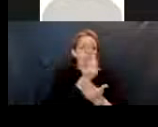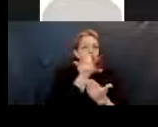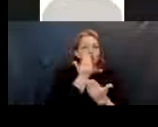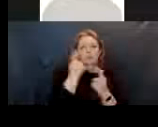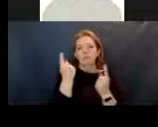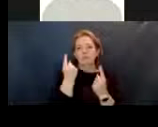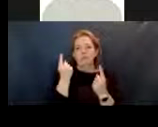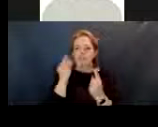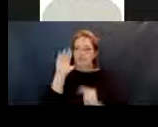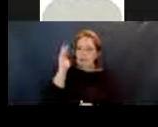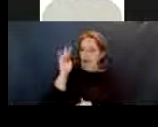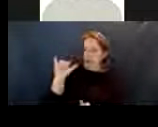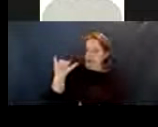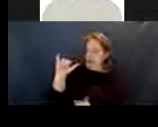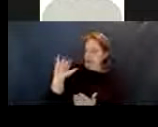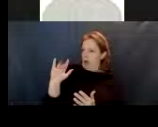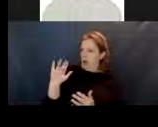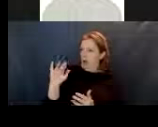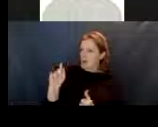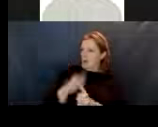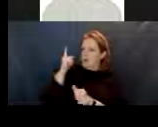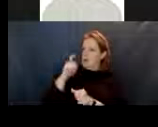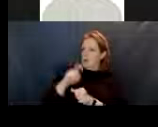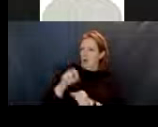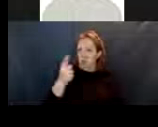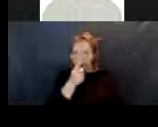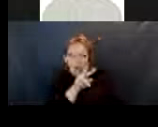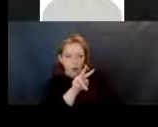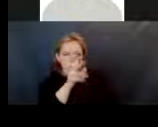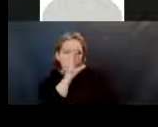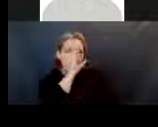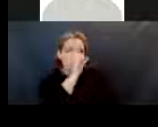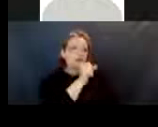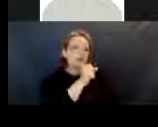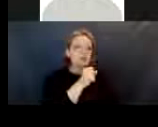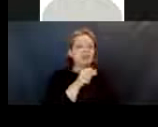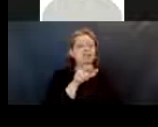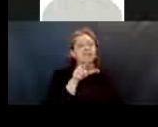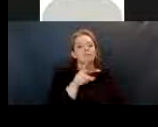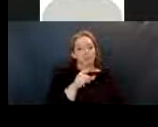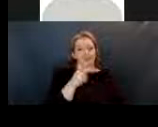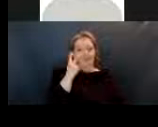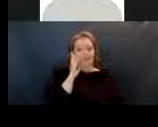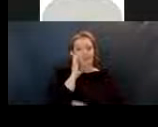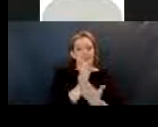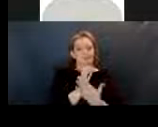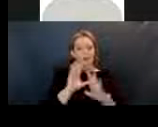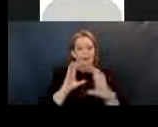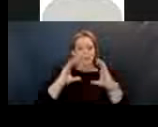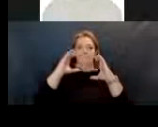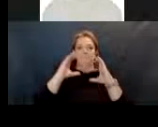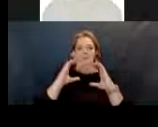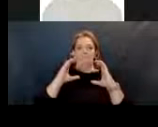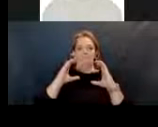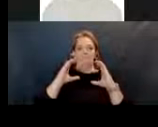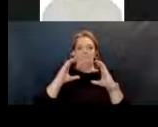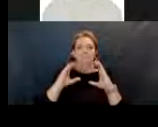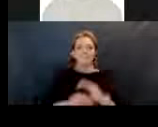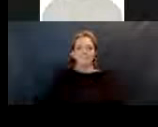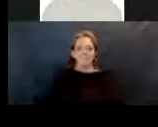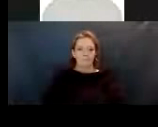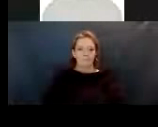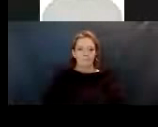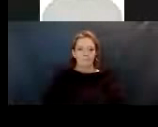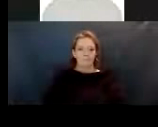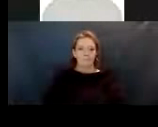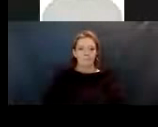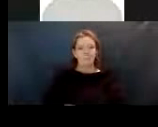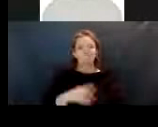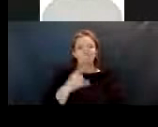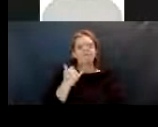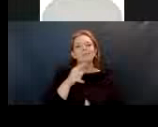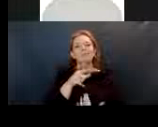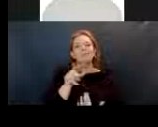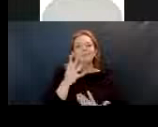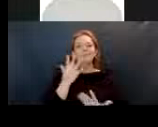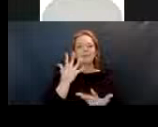seem interesting to me, and so here is a set of photos where I find either vehicles, or